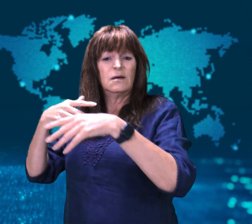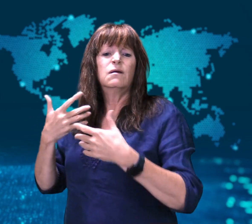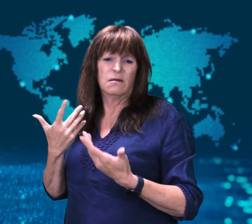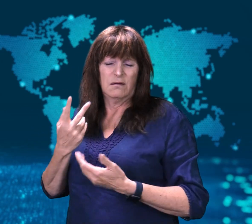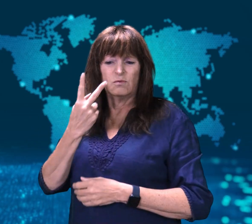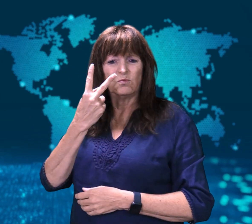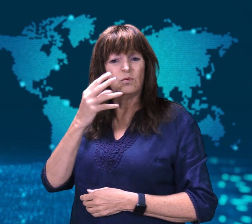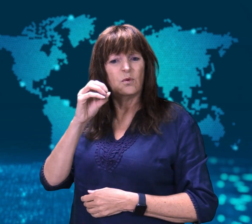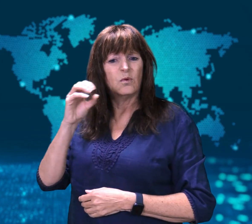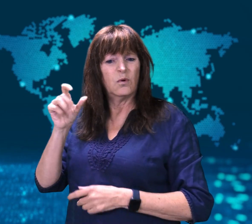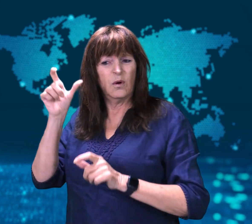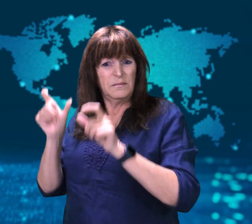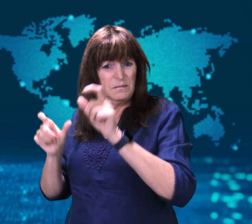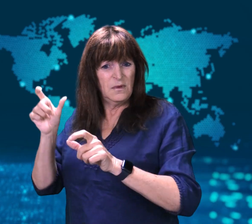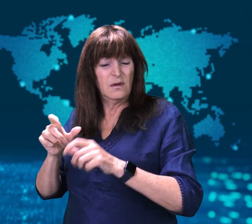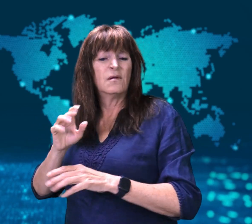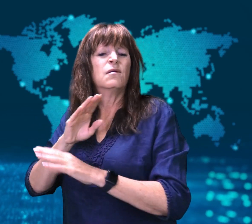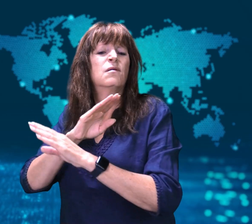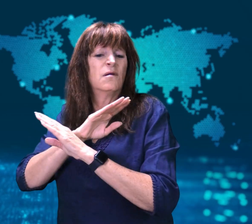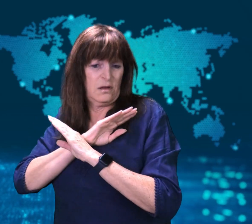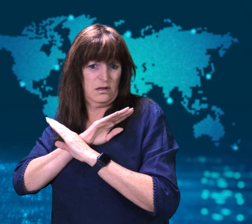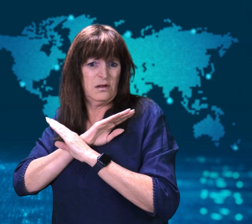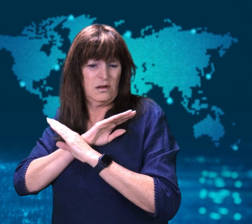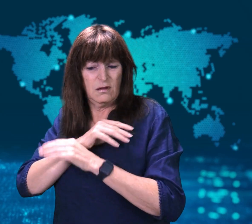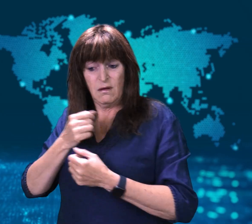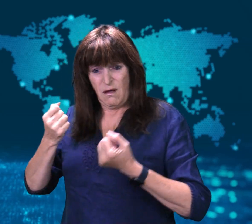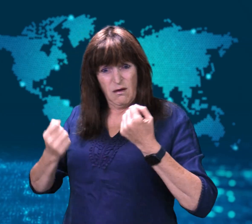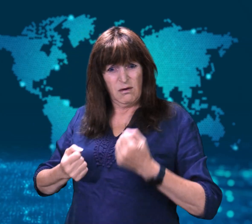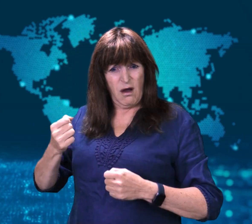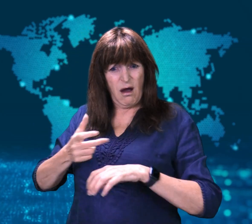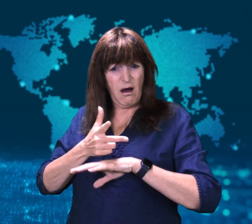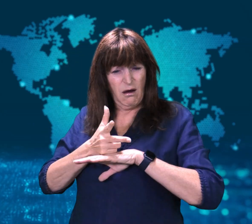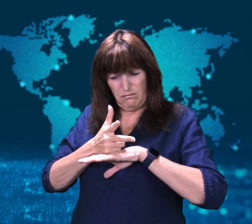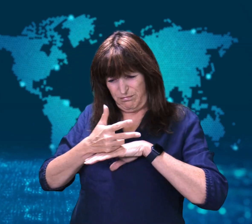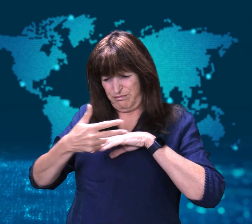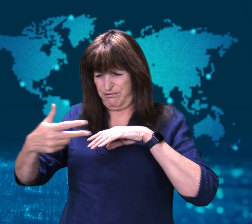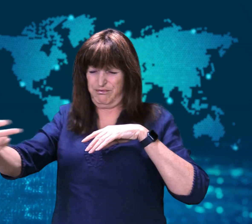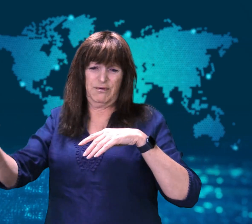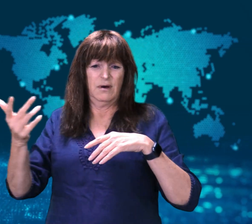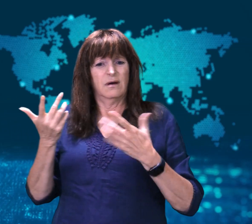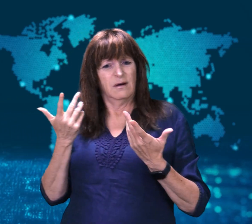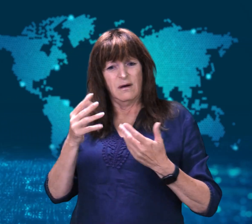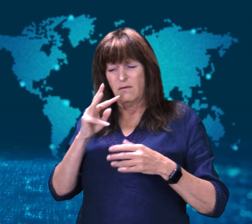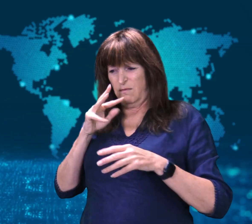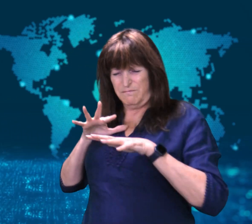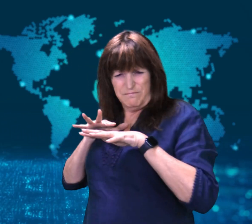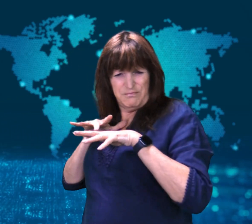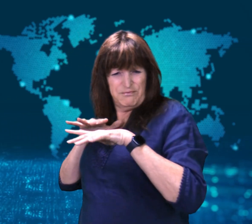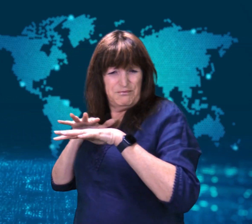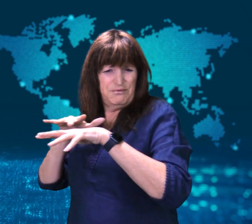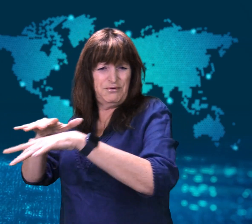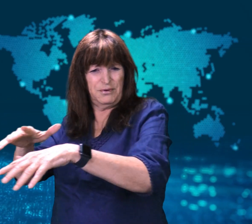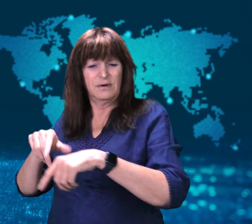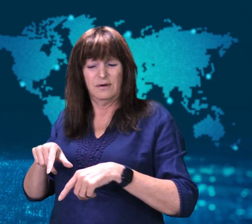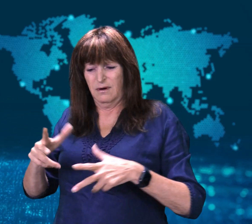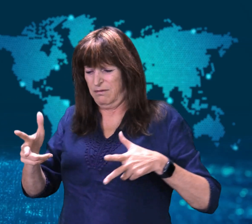In Belgium, flooding has killed over 200 people.